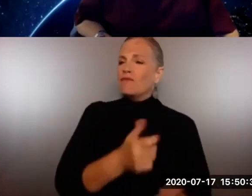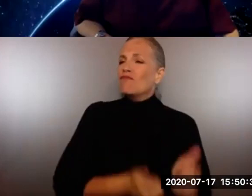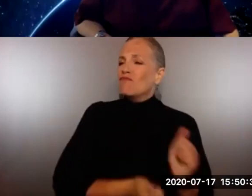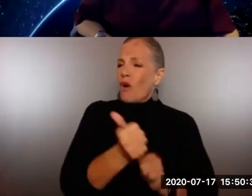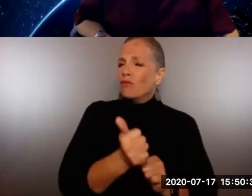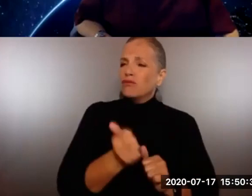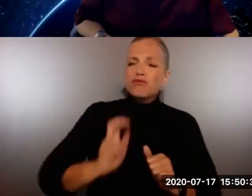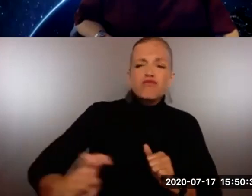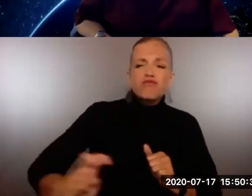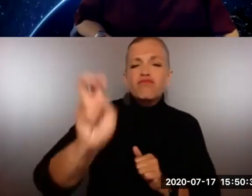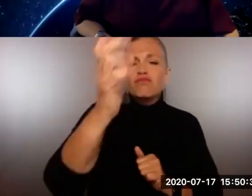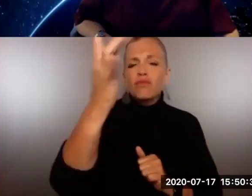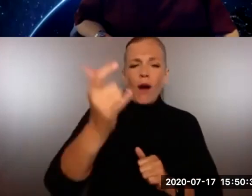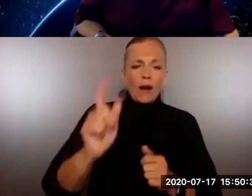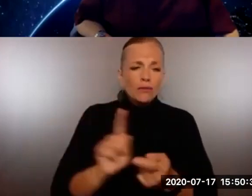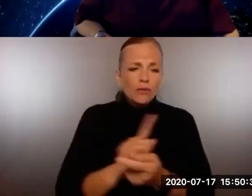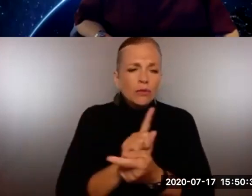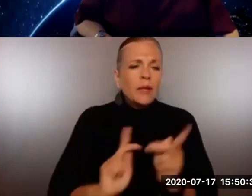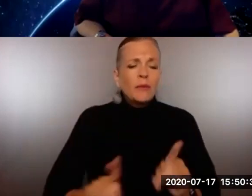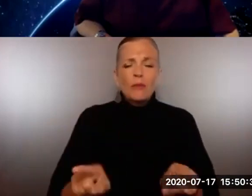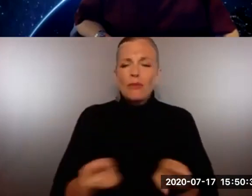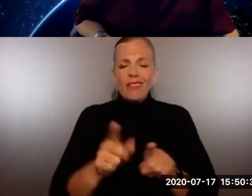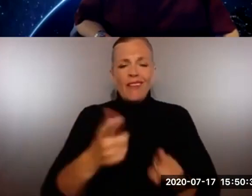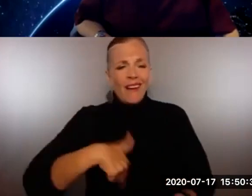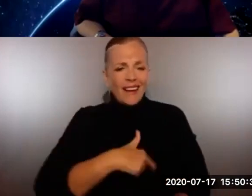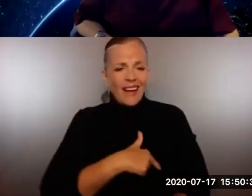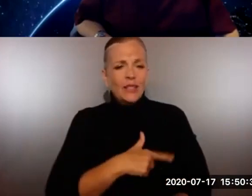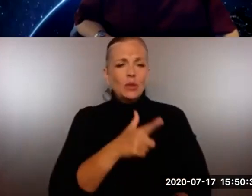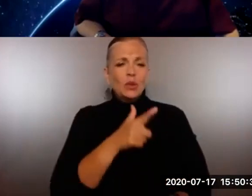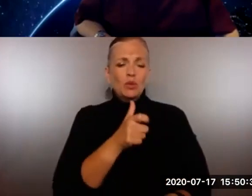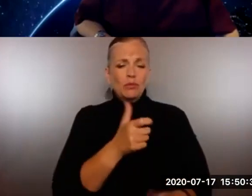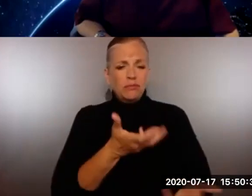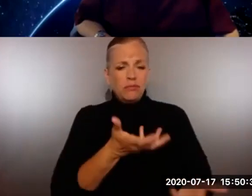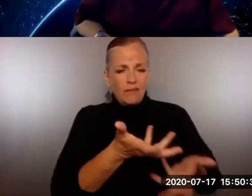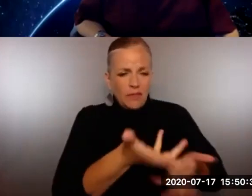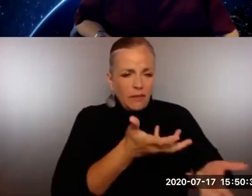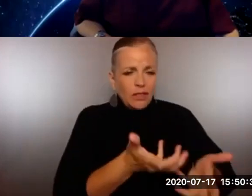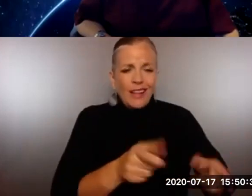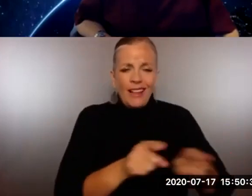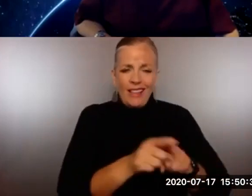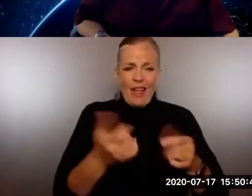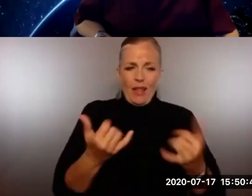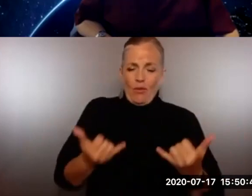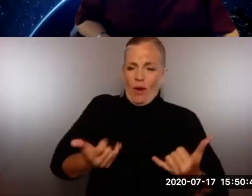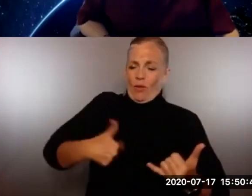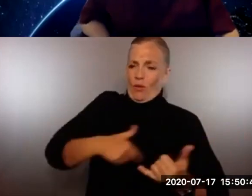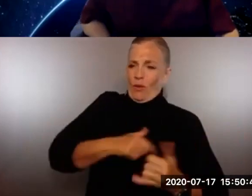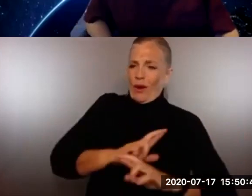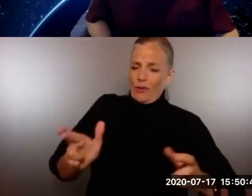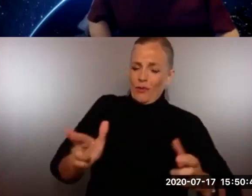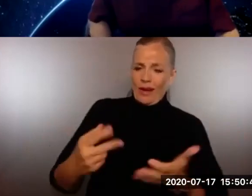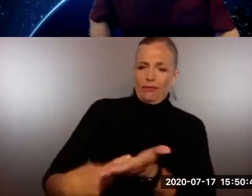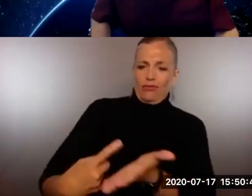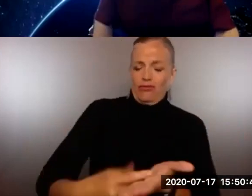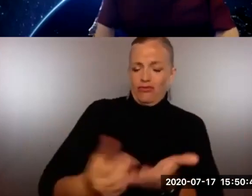and to have conversations just like the one we are about to have.